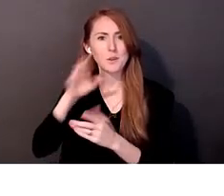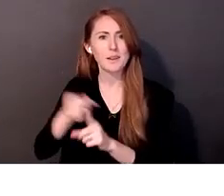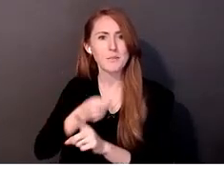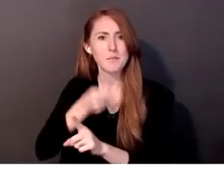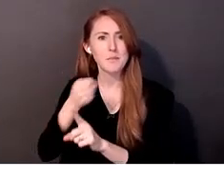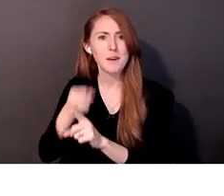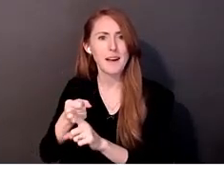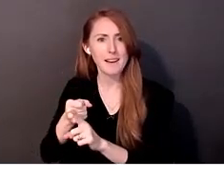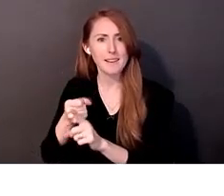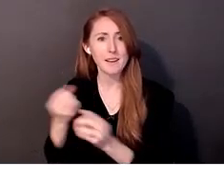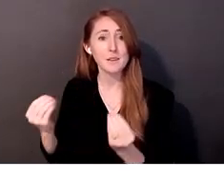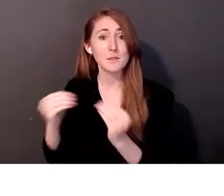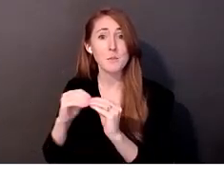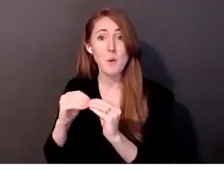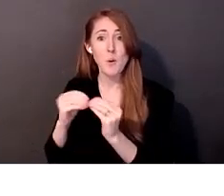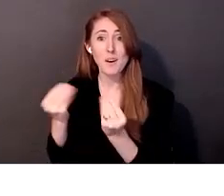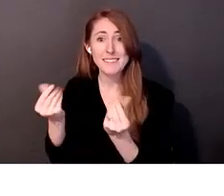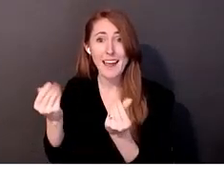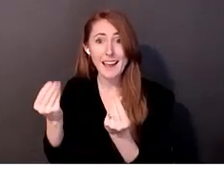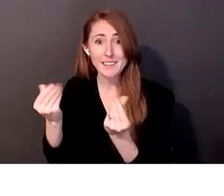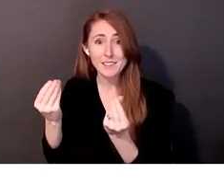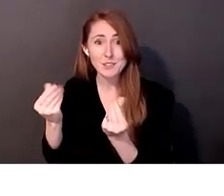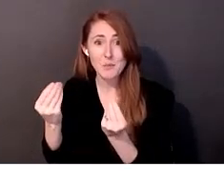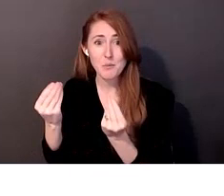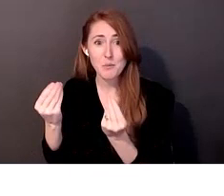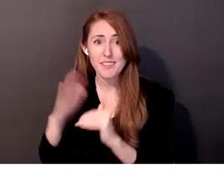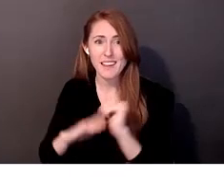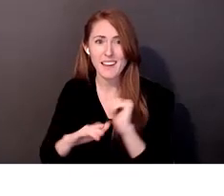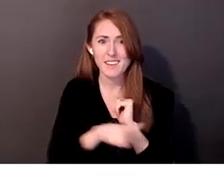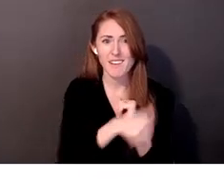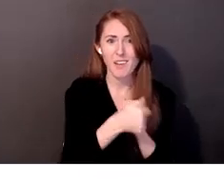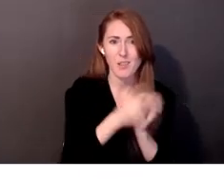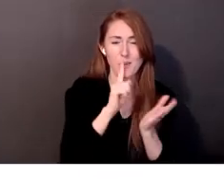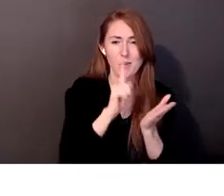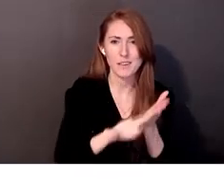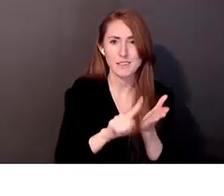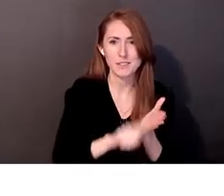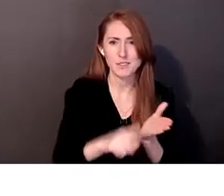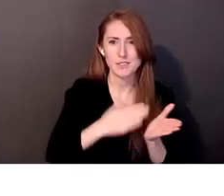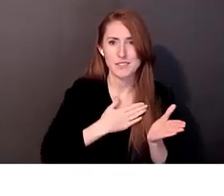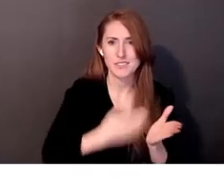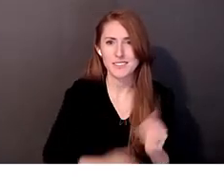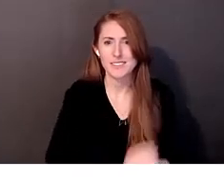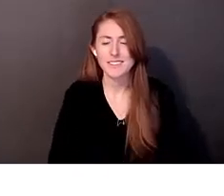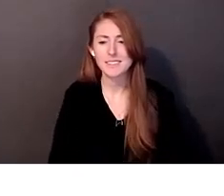work that I do sometimes." So thank you very much.